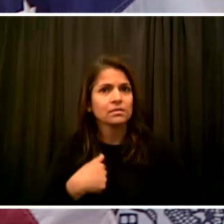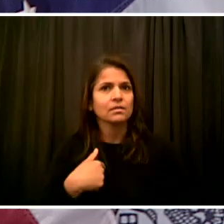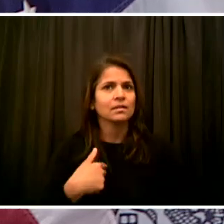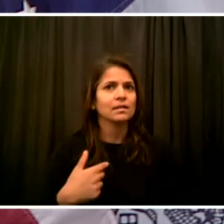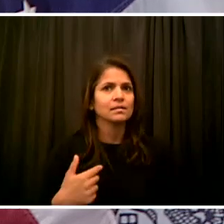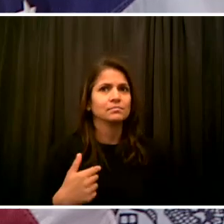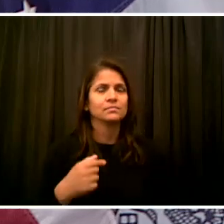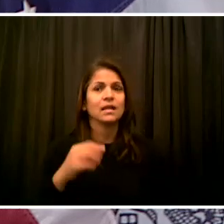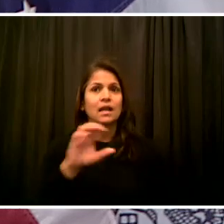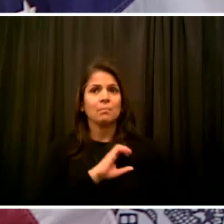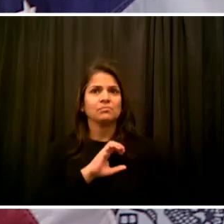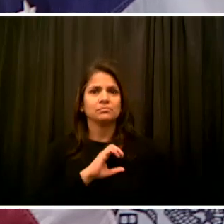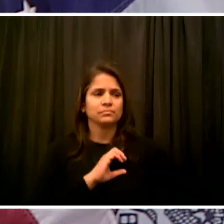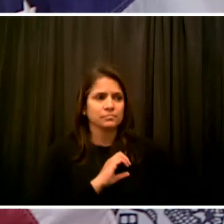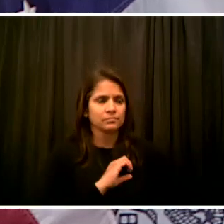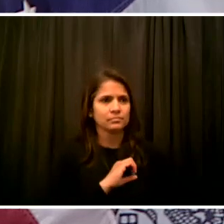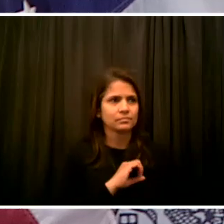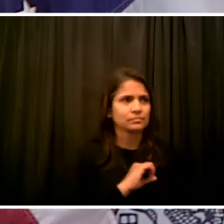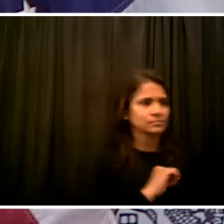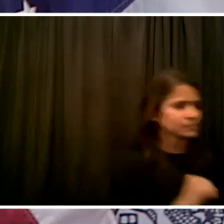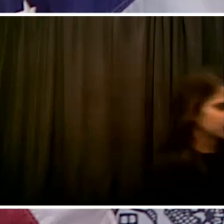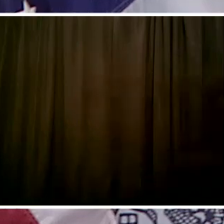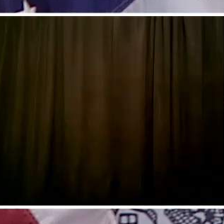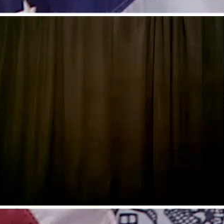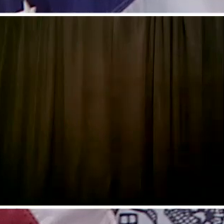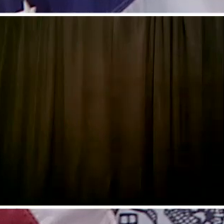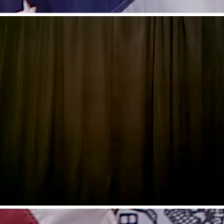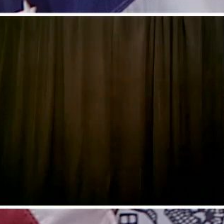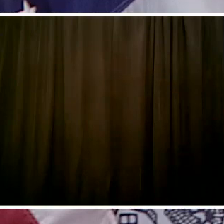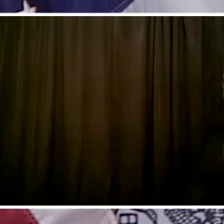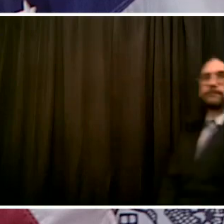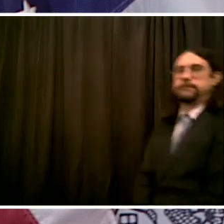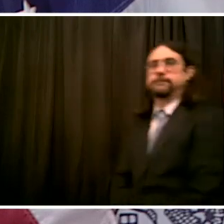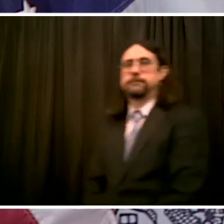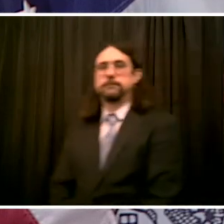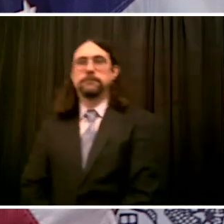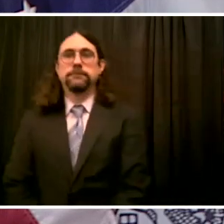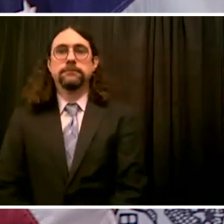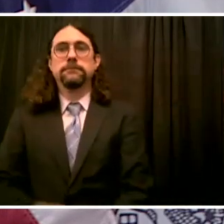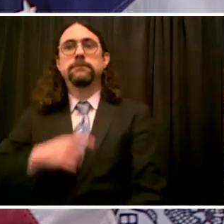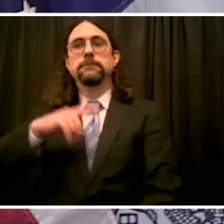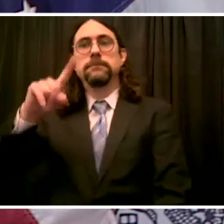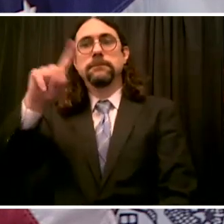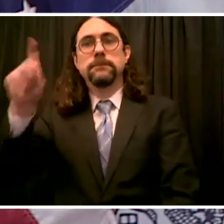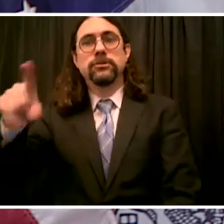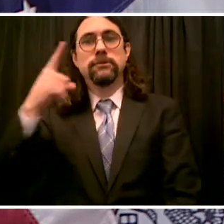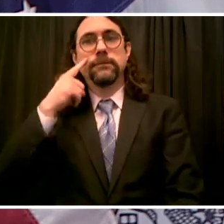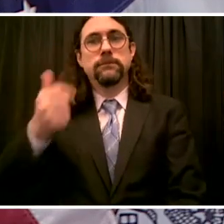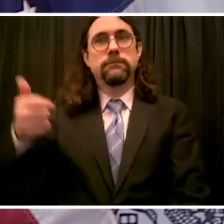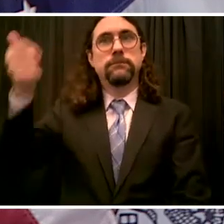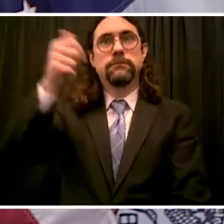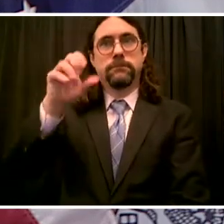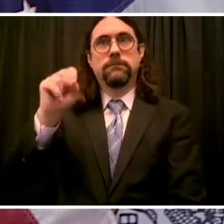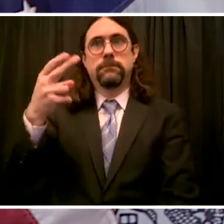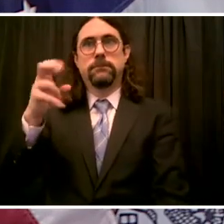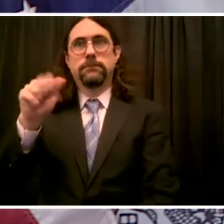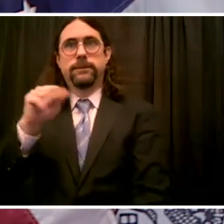Y COUAN HEAR ME? YEAH, SHE'S THERE. YOU KEEP GOING. OKAY. I MEAN, YOU BRING U PPRBAOBLY WHAT